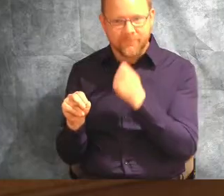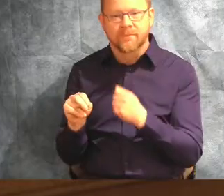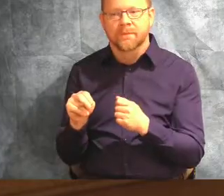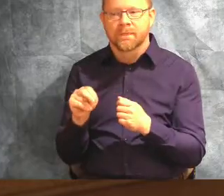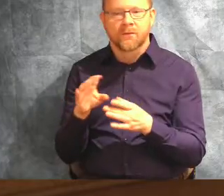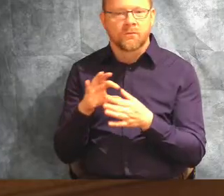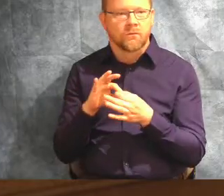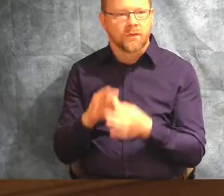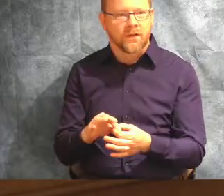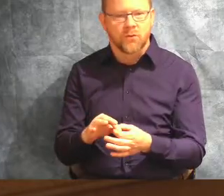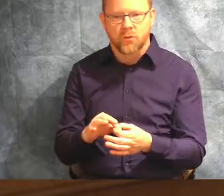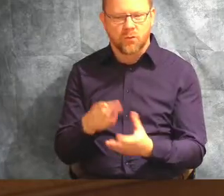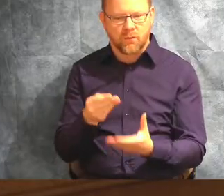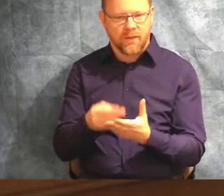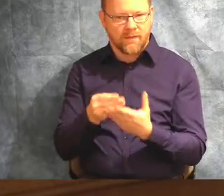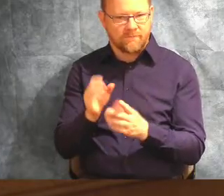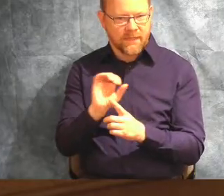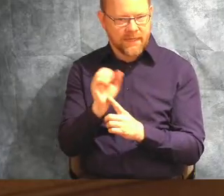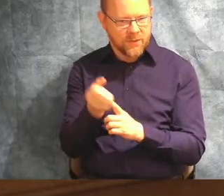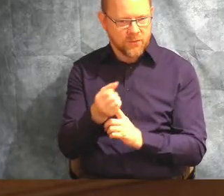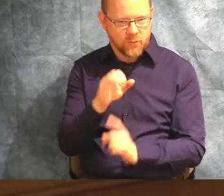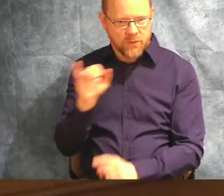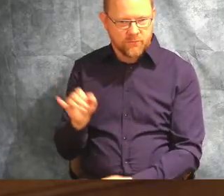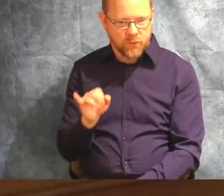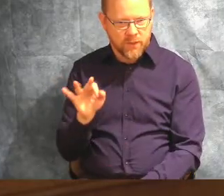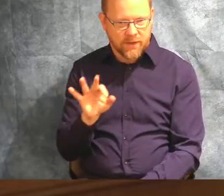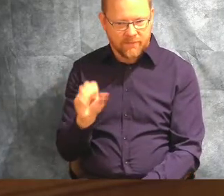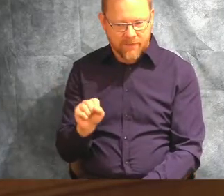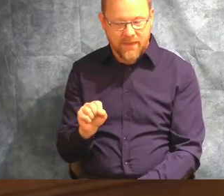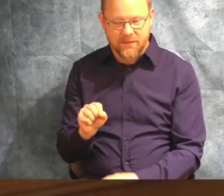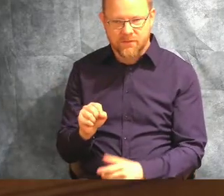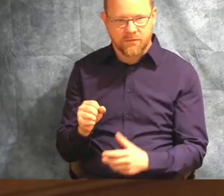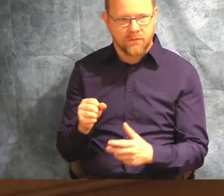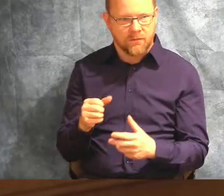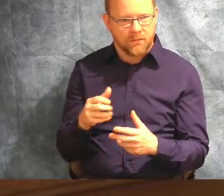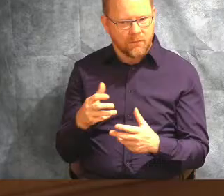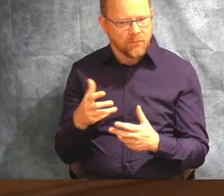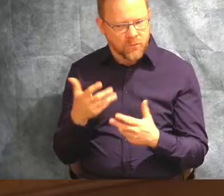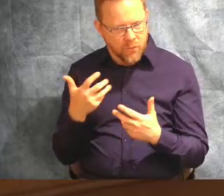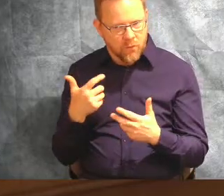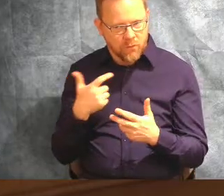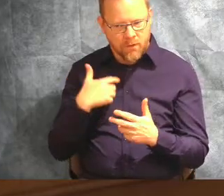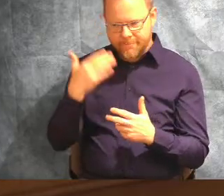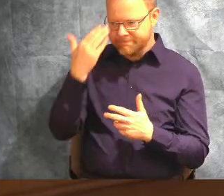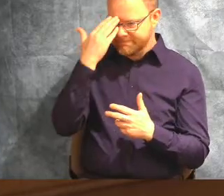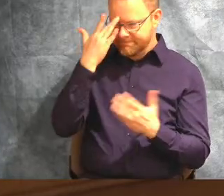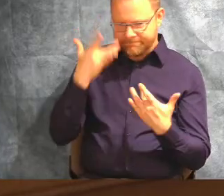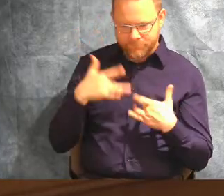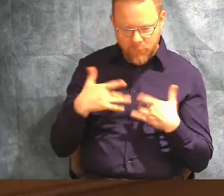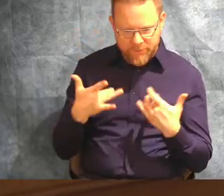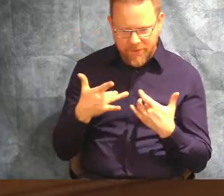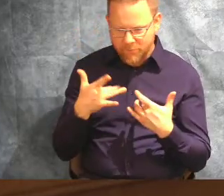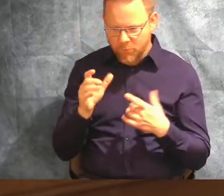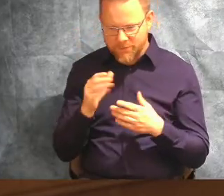financial landscape of JFS and trying to keep me a breast of where we are as far as allocations